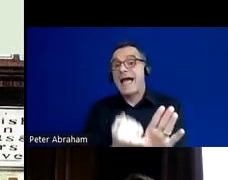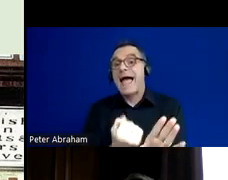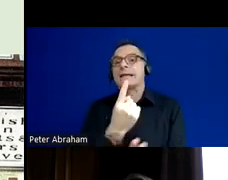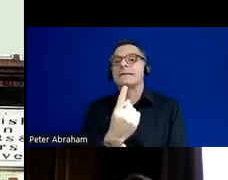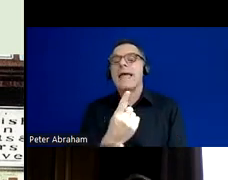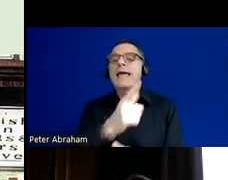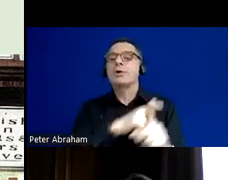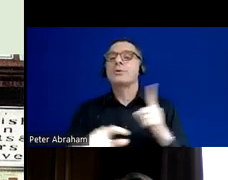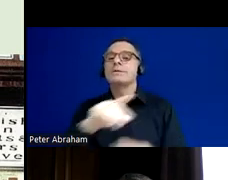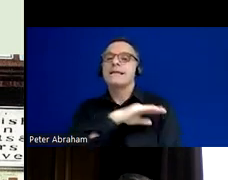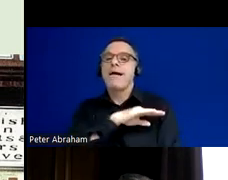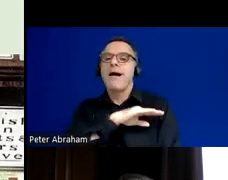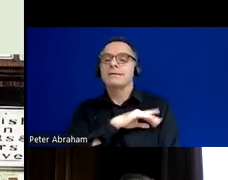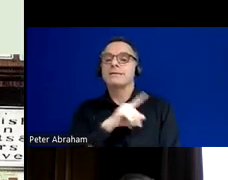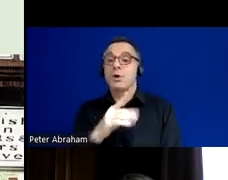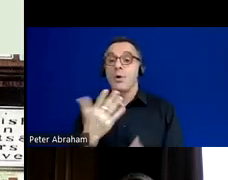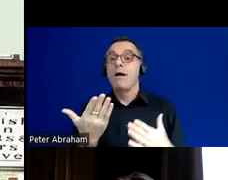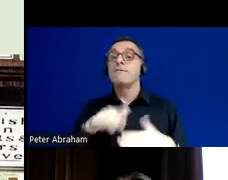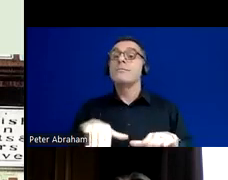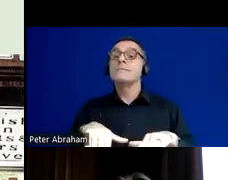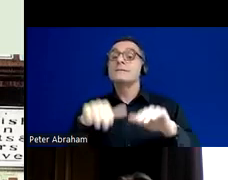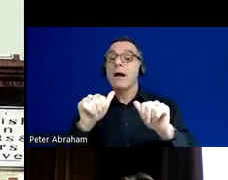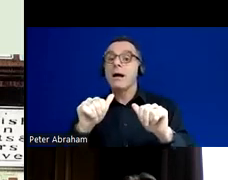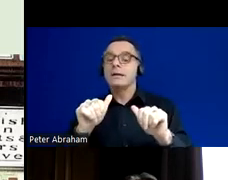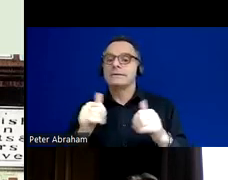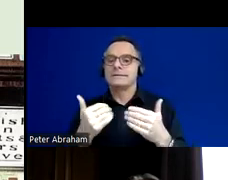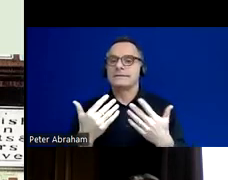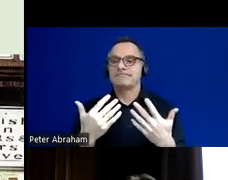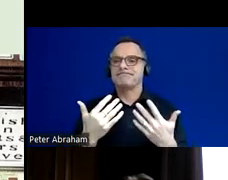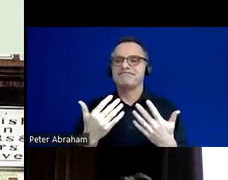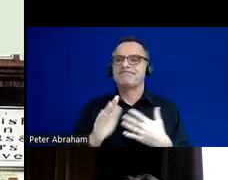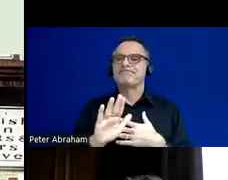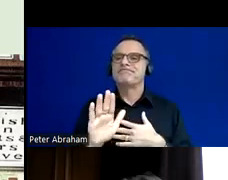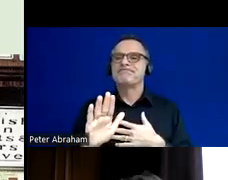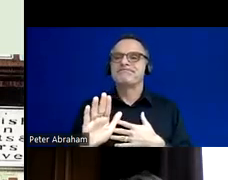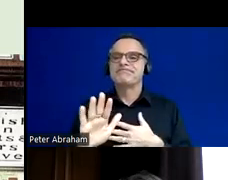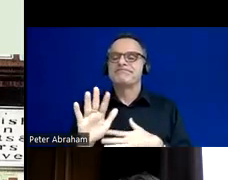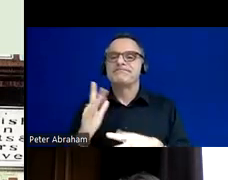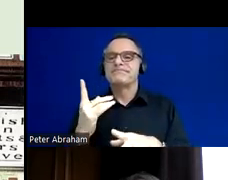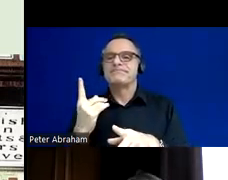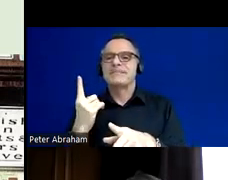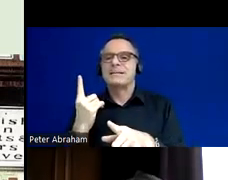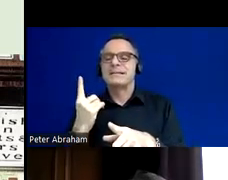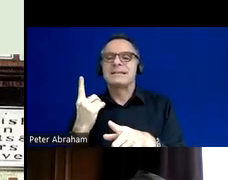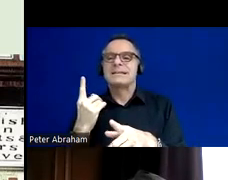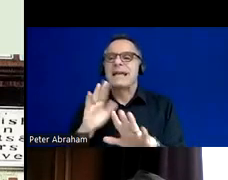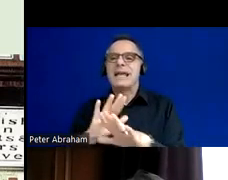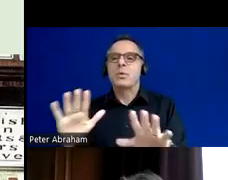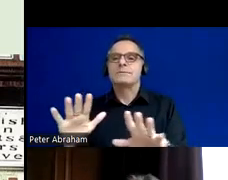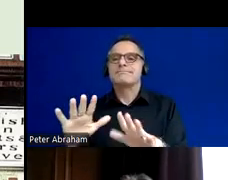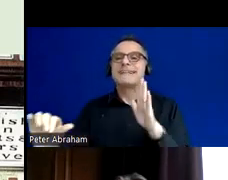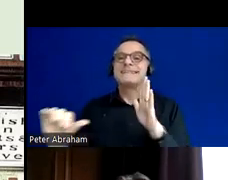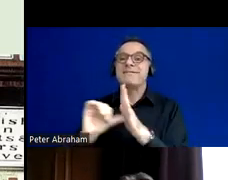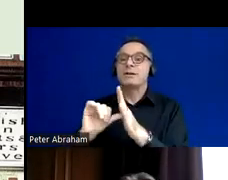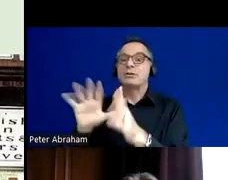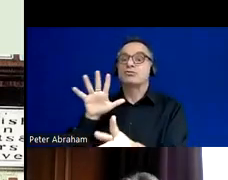about, from the start, rather than talking about, as Adele says, "hard-to-reach audiences" - the